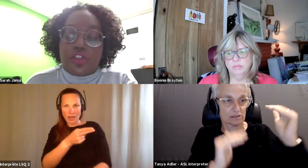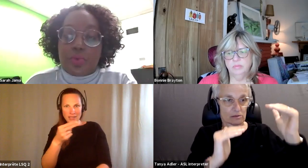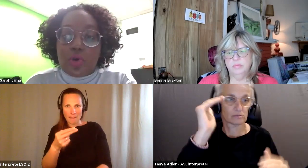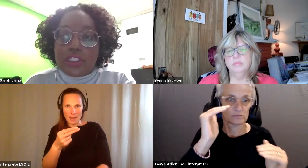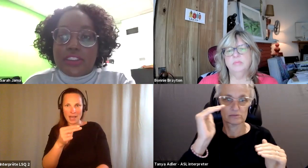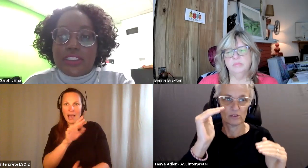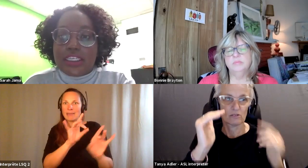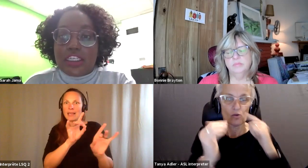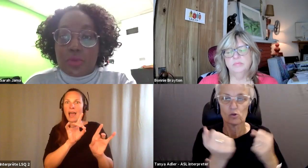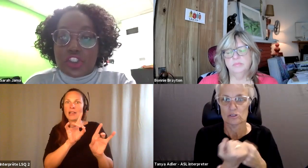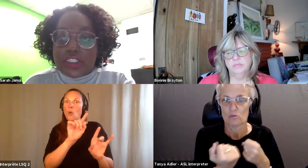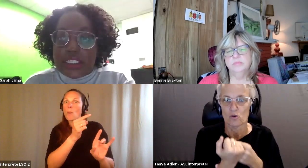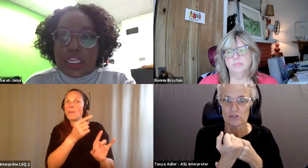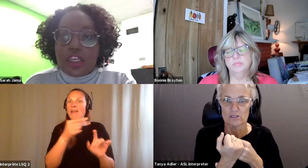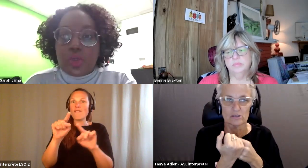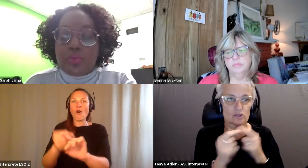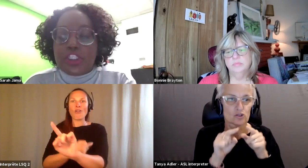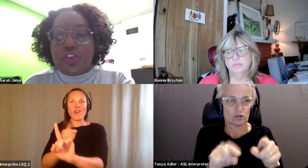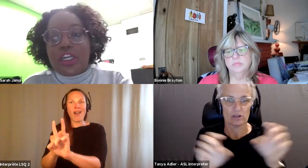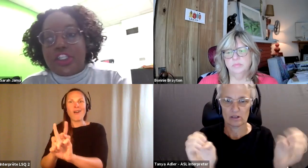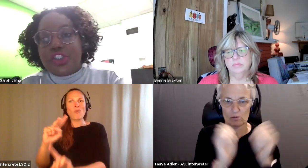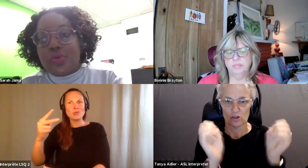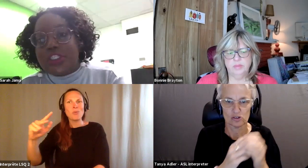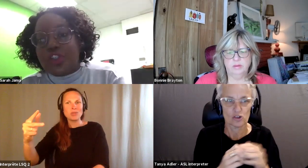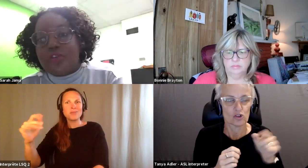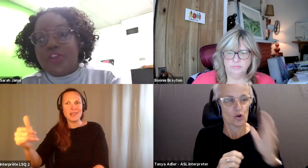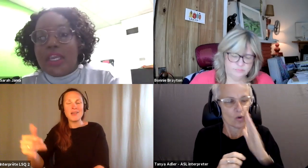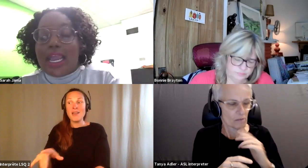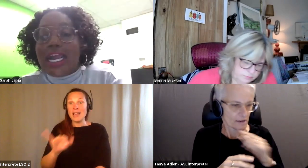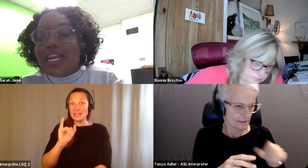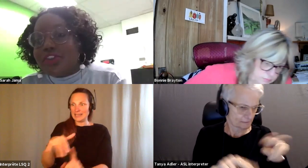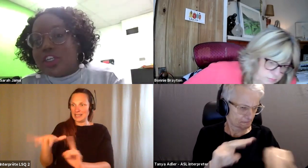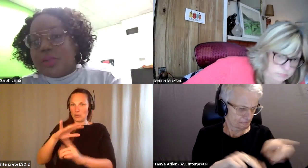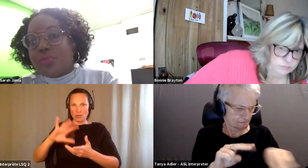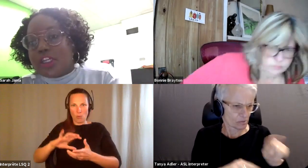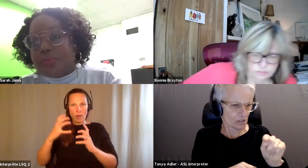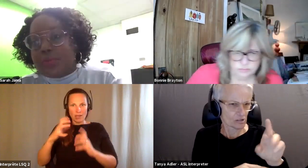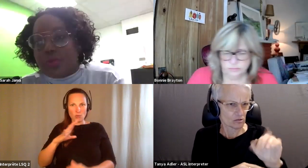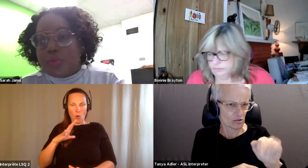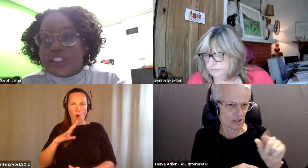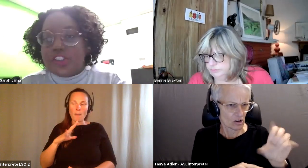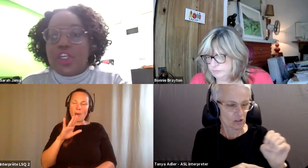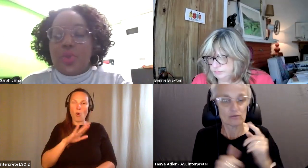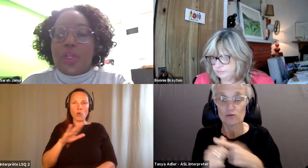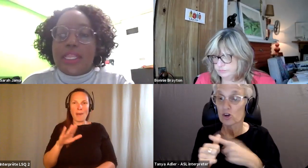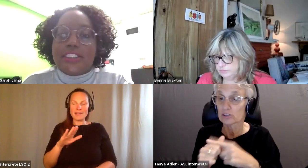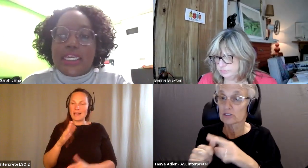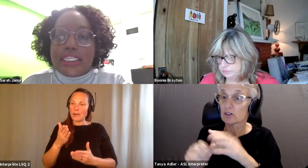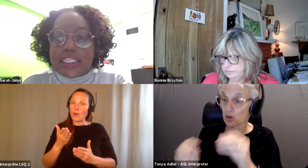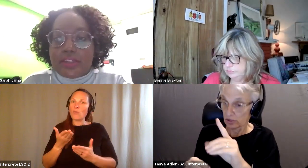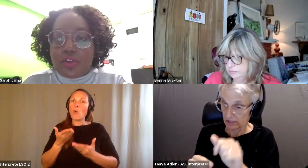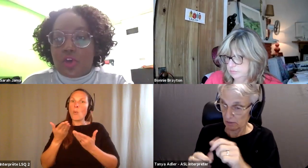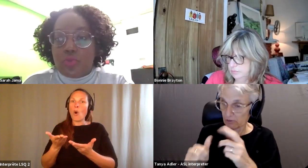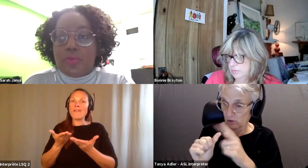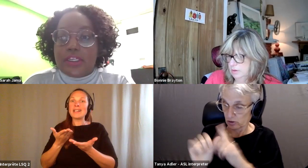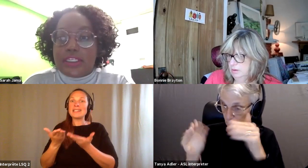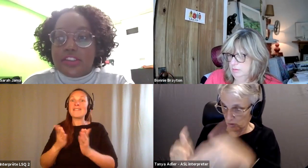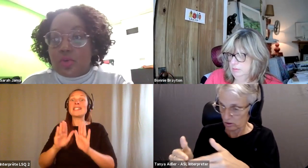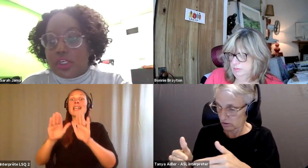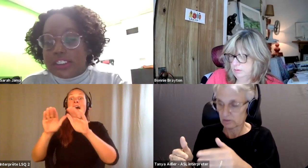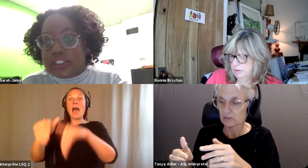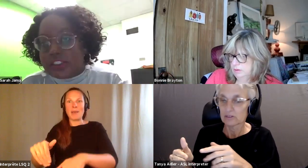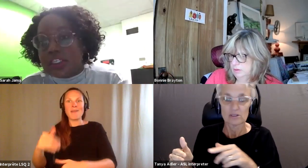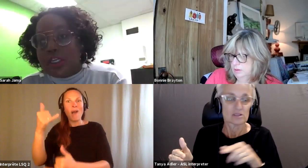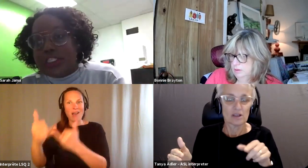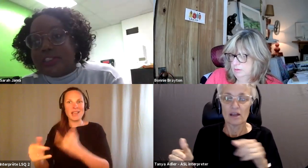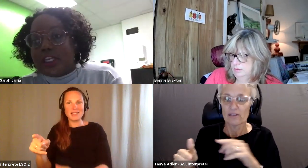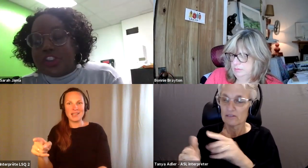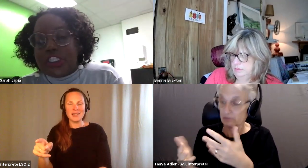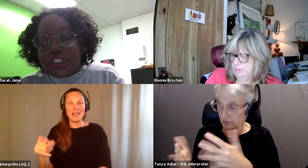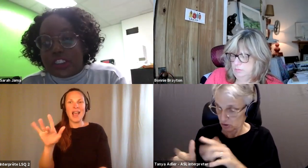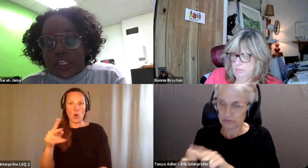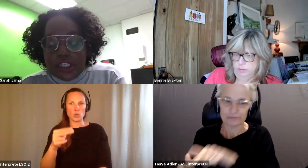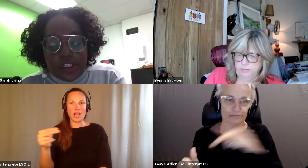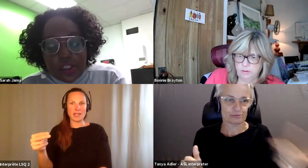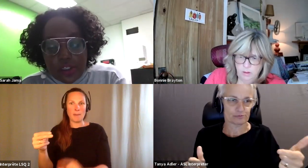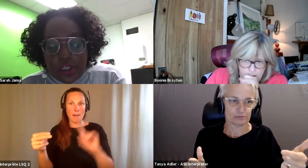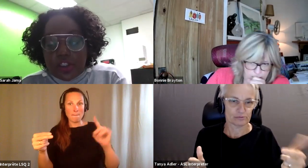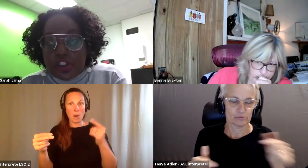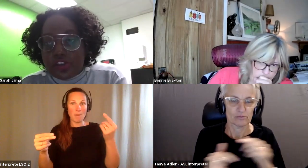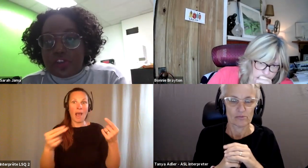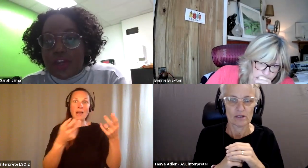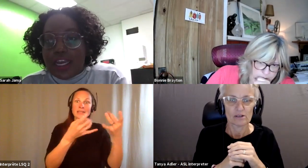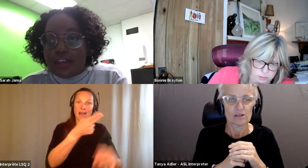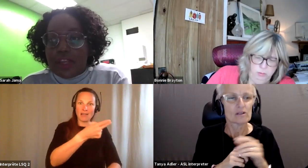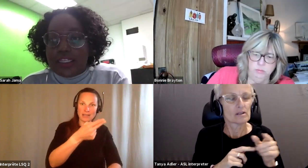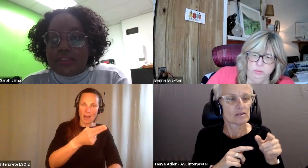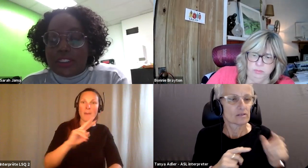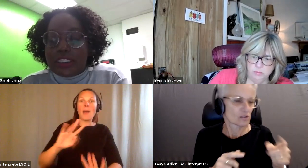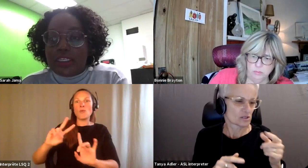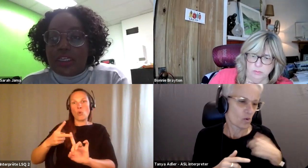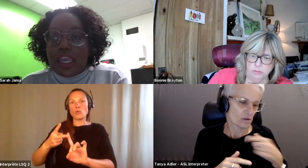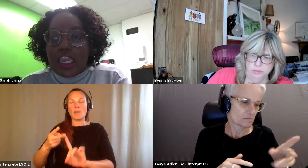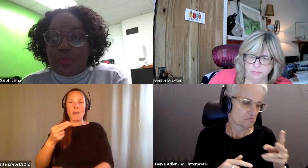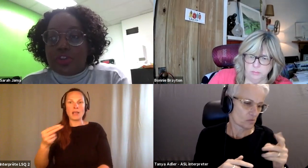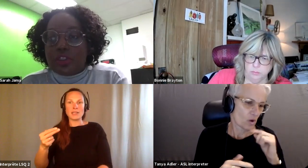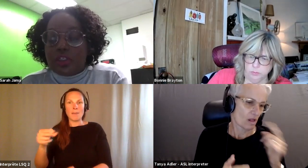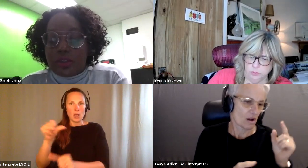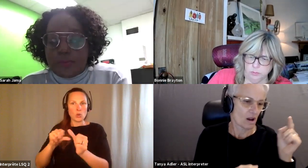Sarah Jama: supports in an emergency, you will be triage you will be served after able bodied people because you are less likely if you're comorbidities according to this piece of legislation in Ontario to survive and to be able to.